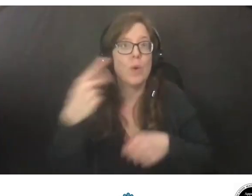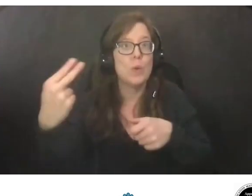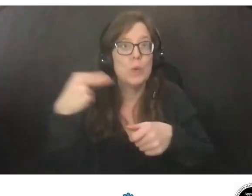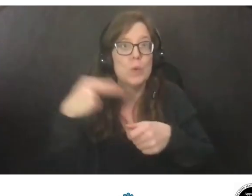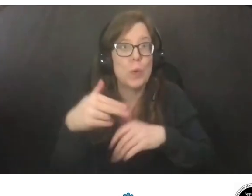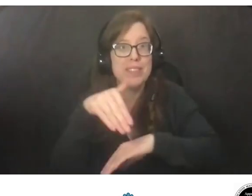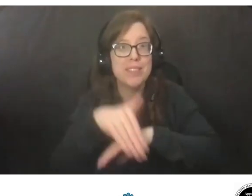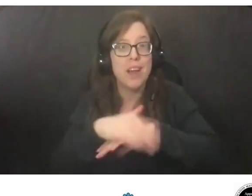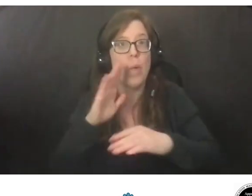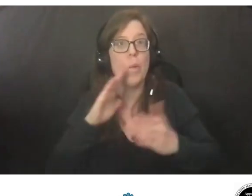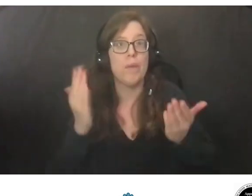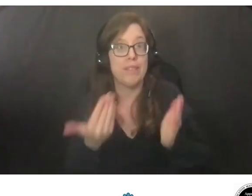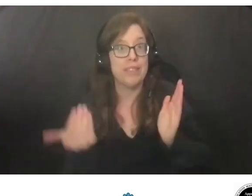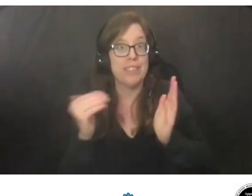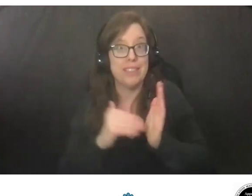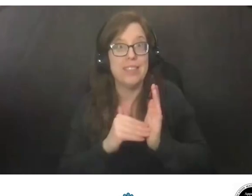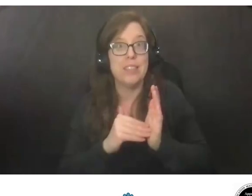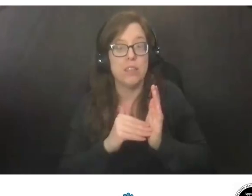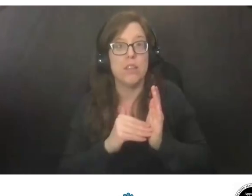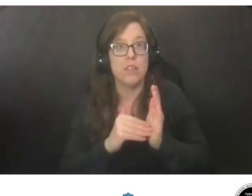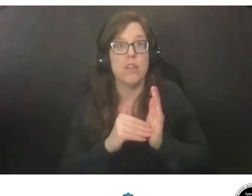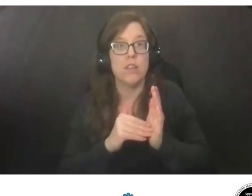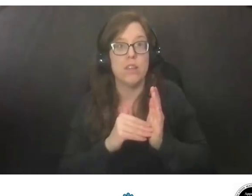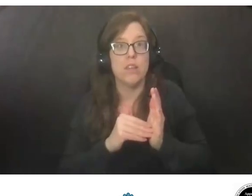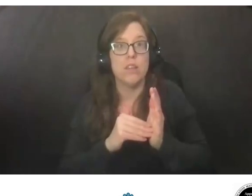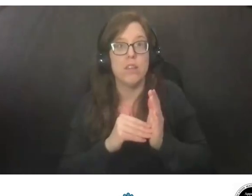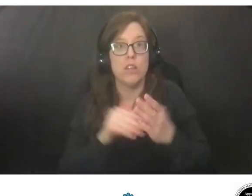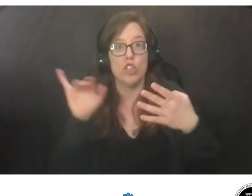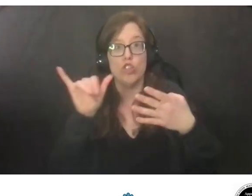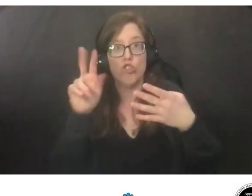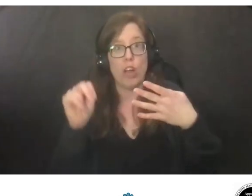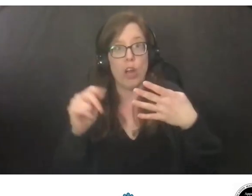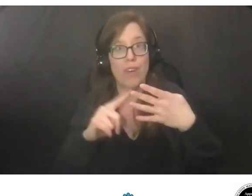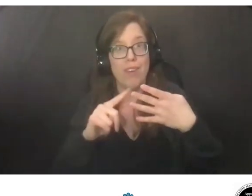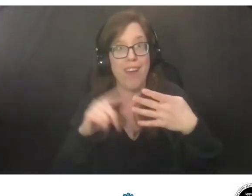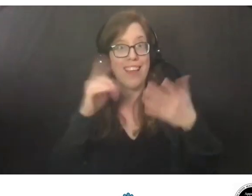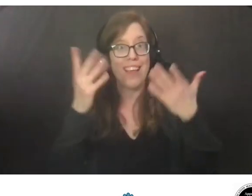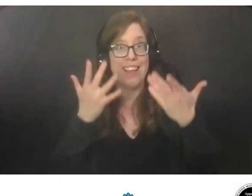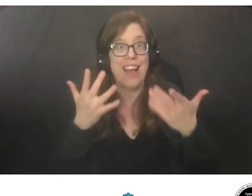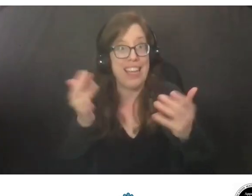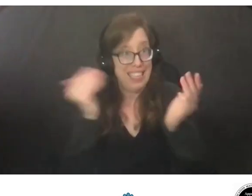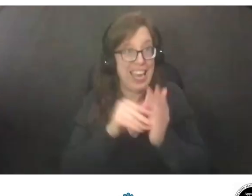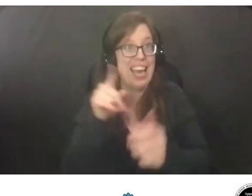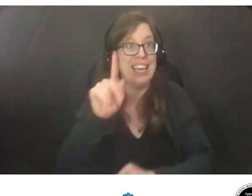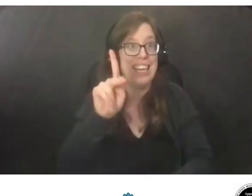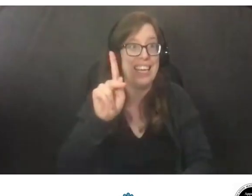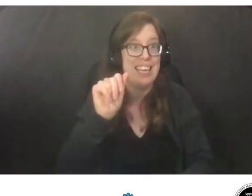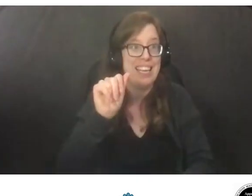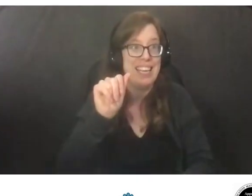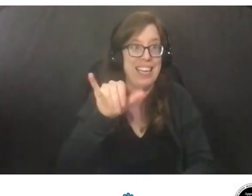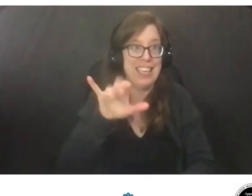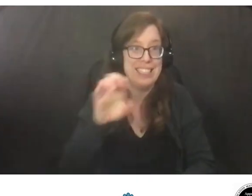for joining us. We'll be here again the second week in January, and I believe that is also with Kaycee.